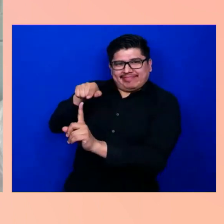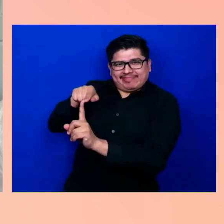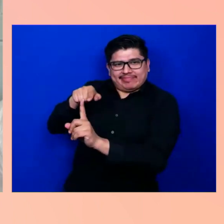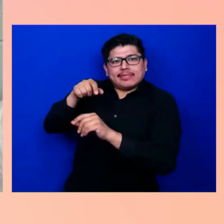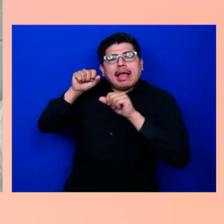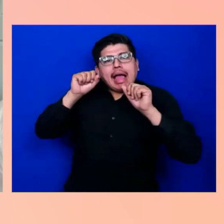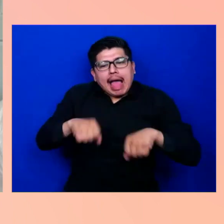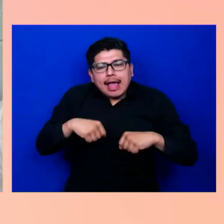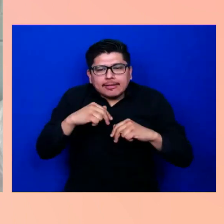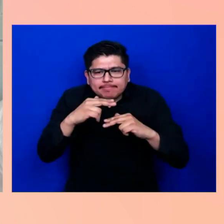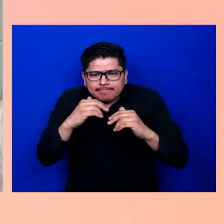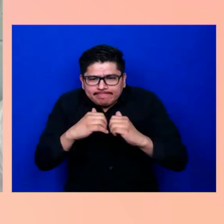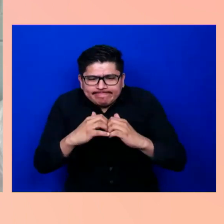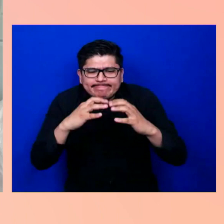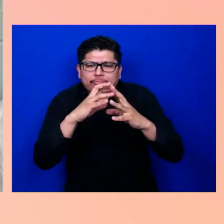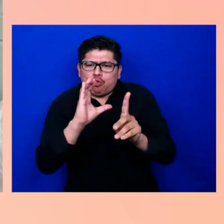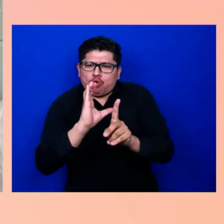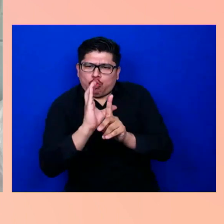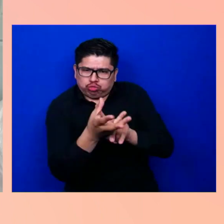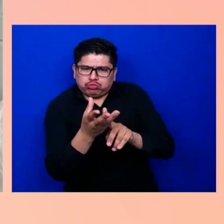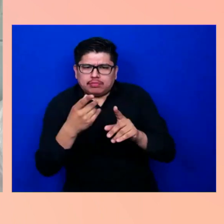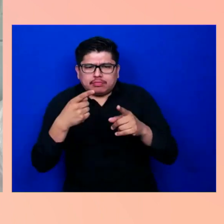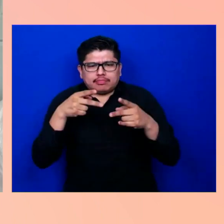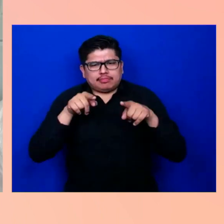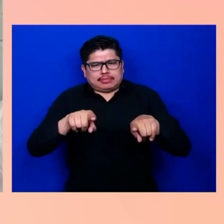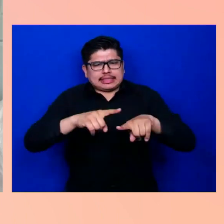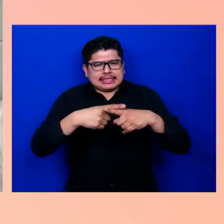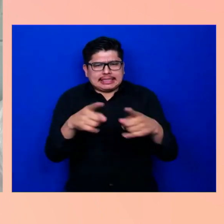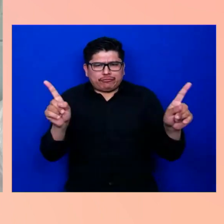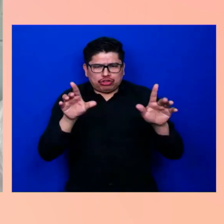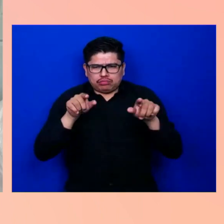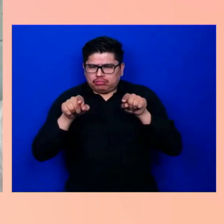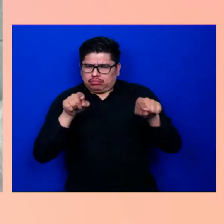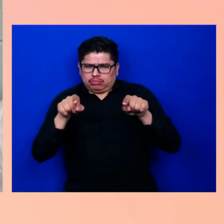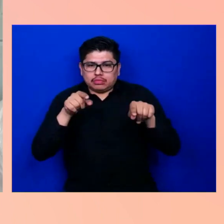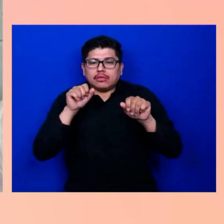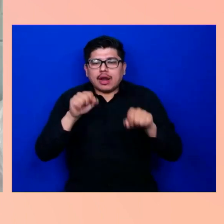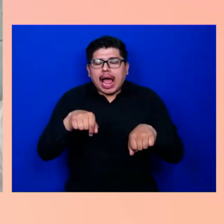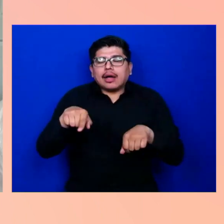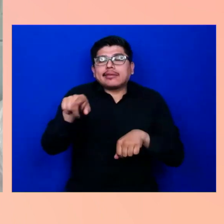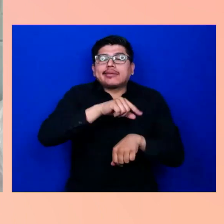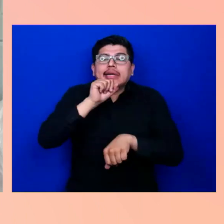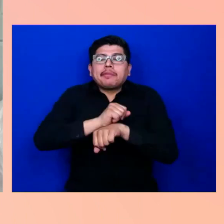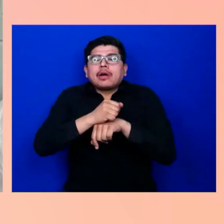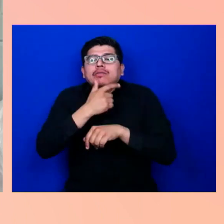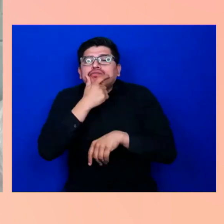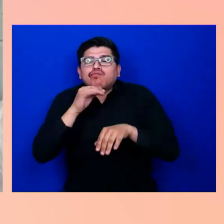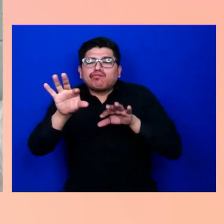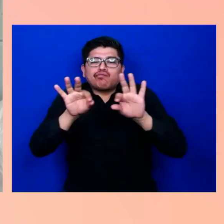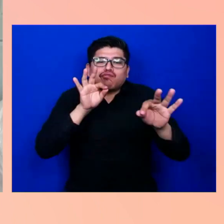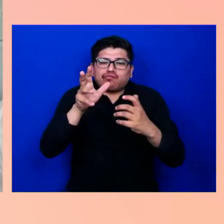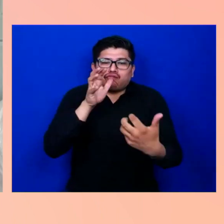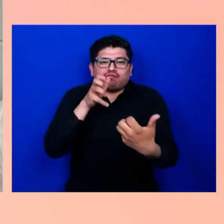themselves as an employer of choice. This ties back in with ROI from workforce productivity,